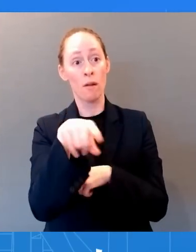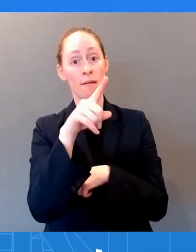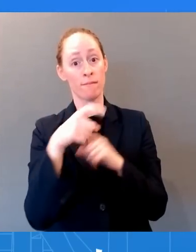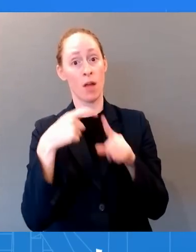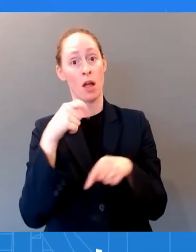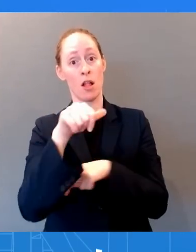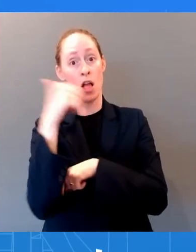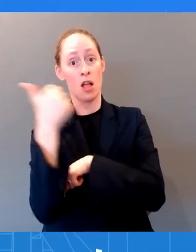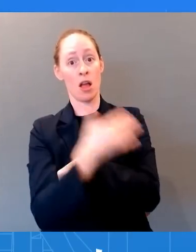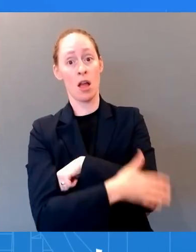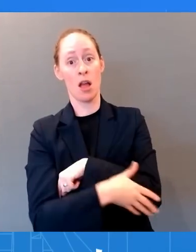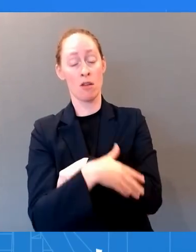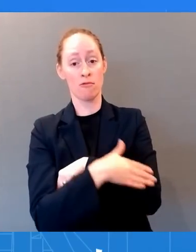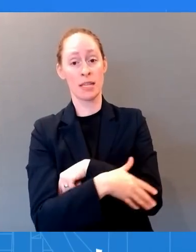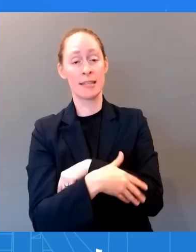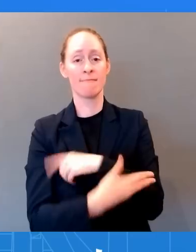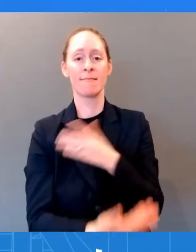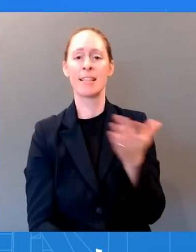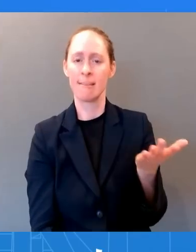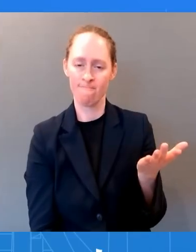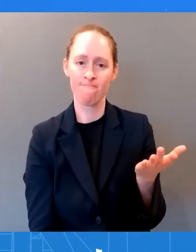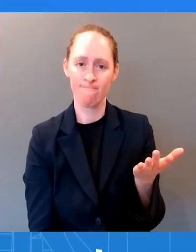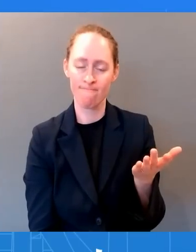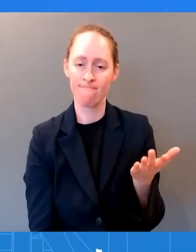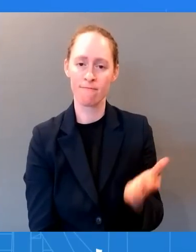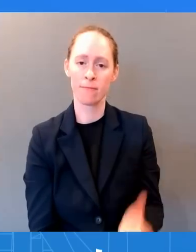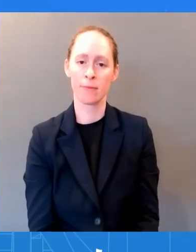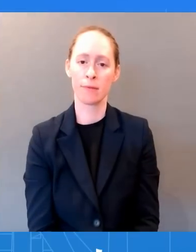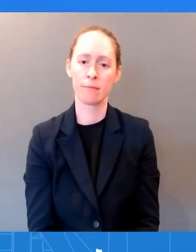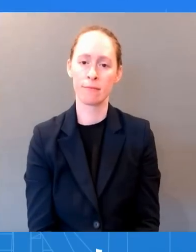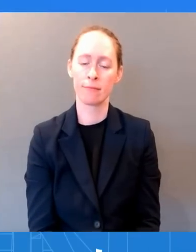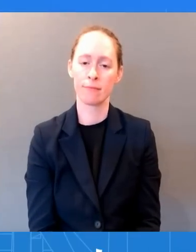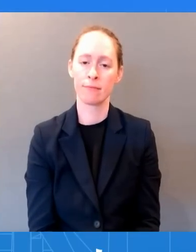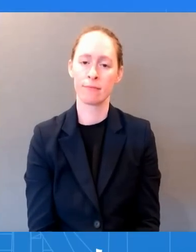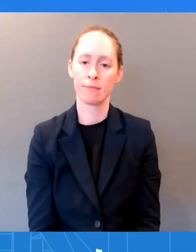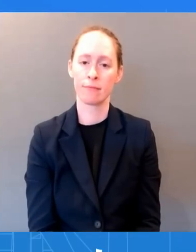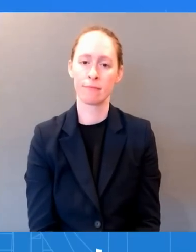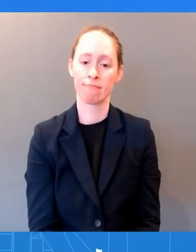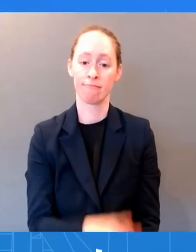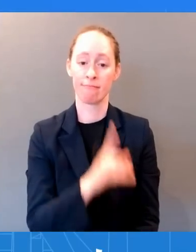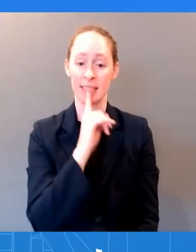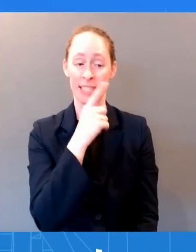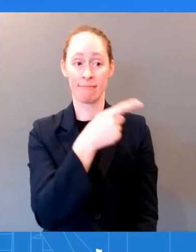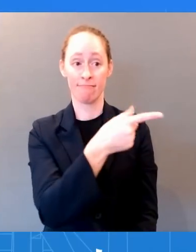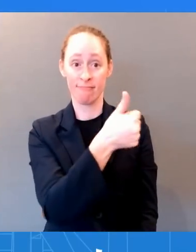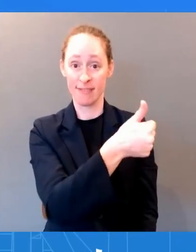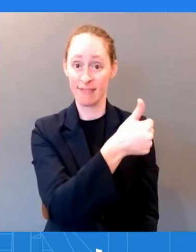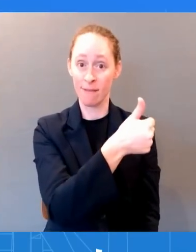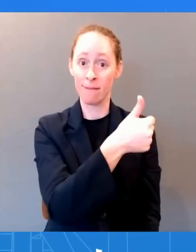This is -- so, this is something that is up to them -- the U.S. Open and their participant protocols. I'd refer you to them;